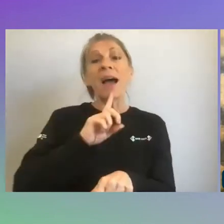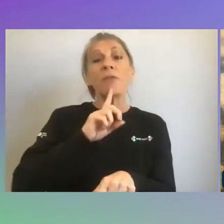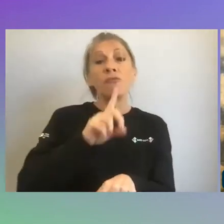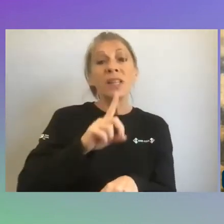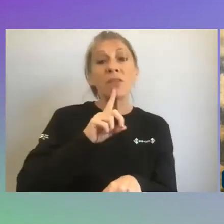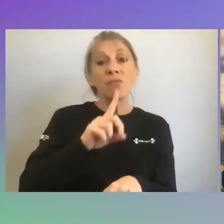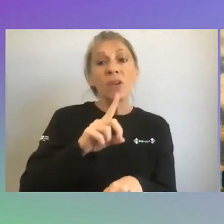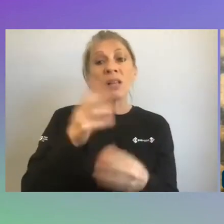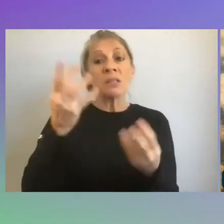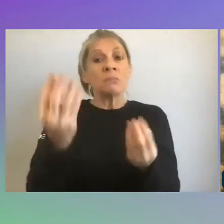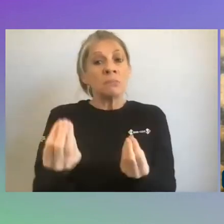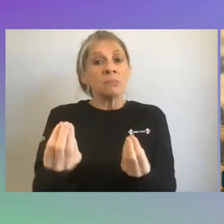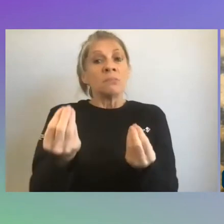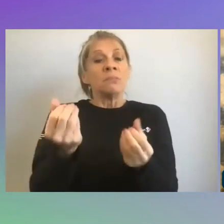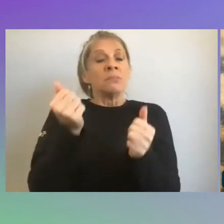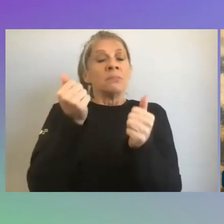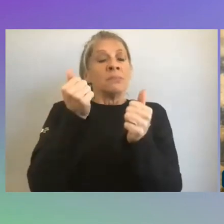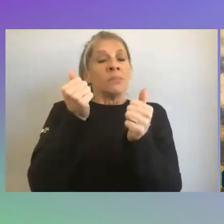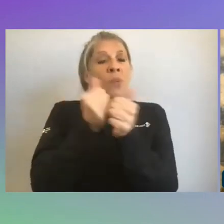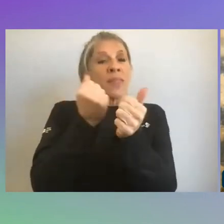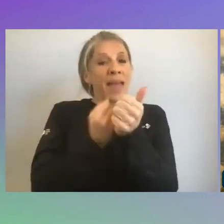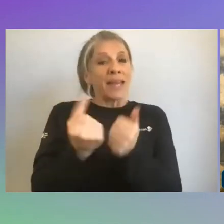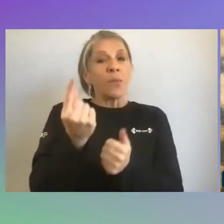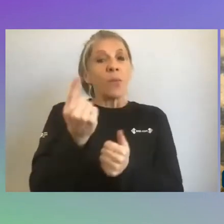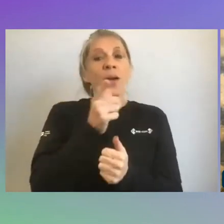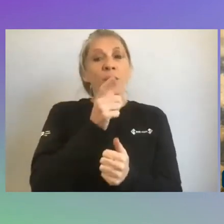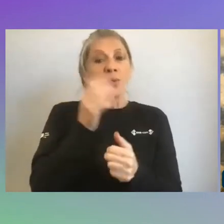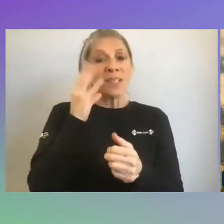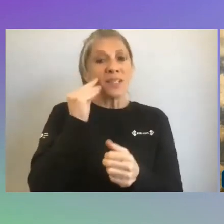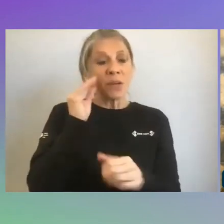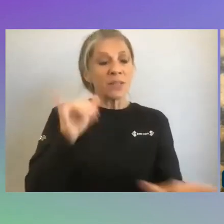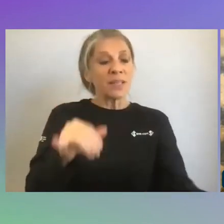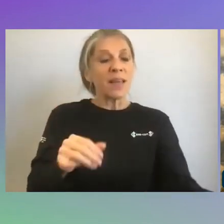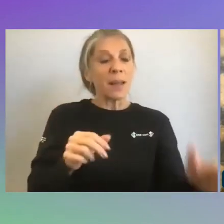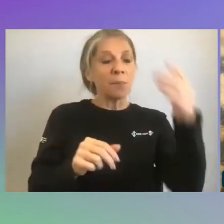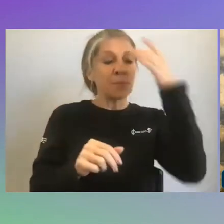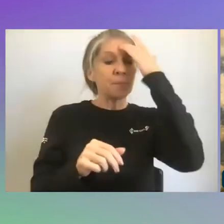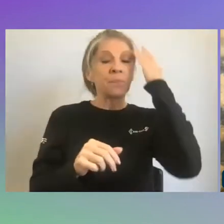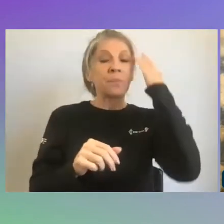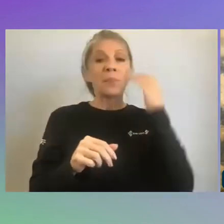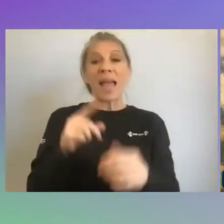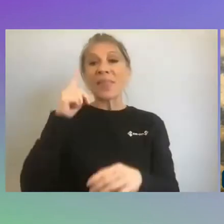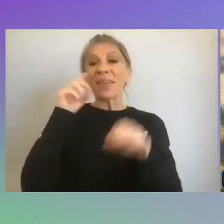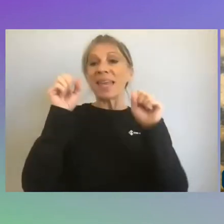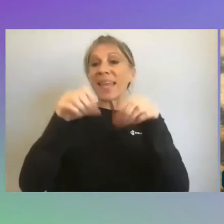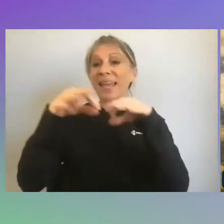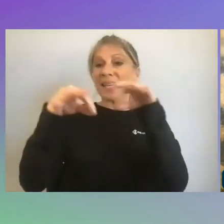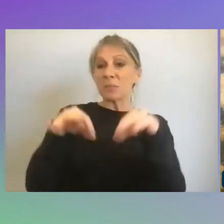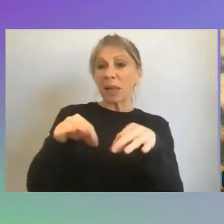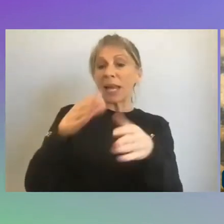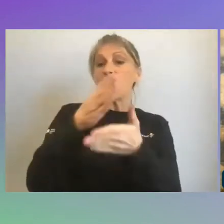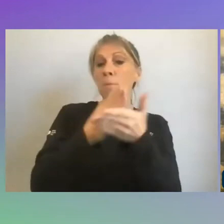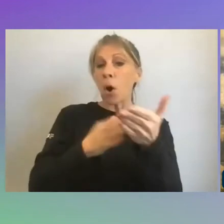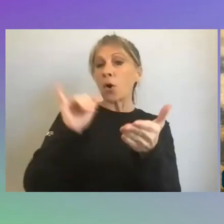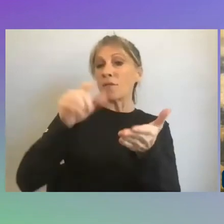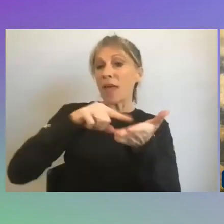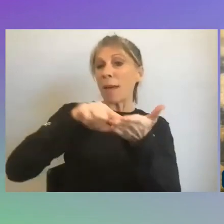that's going through that. Uh, I think it could explain part of